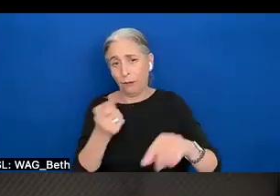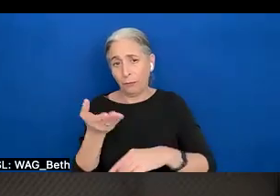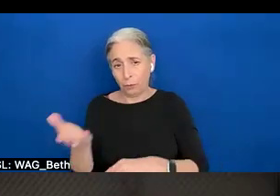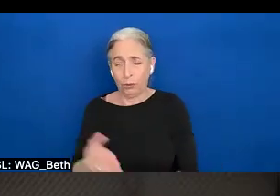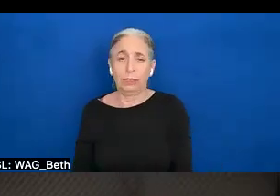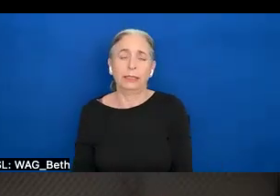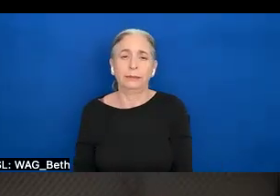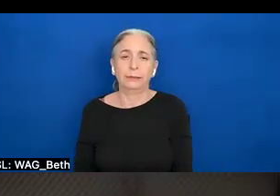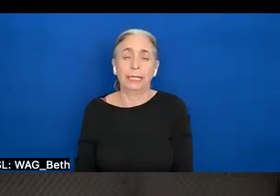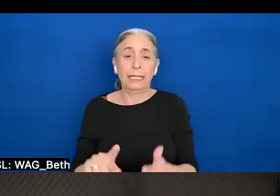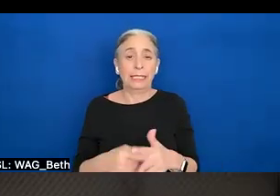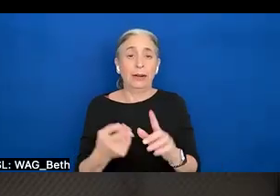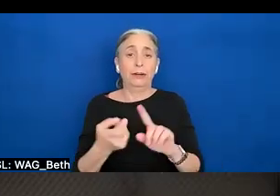from the source.